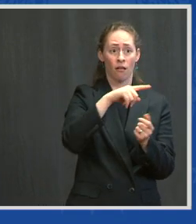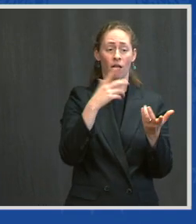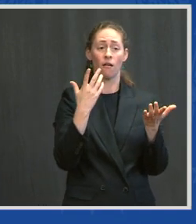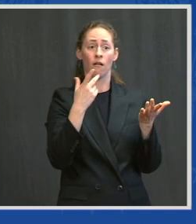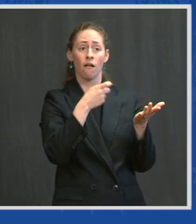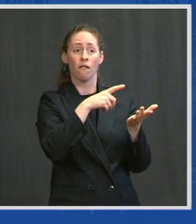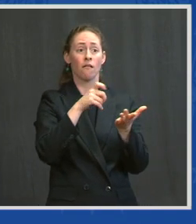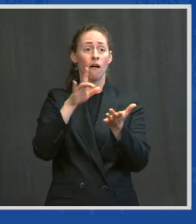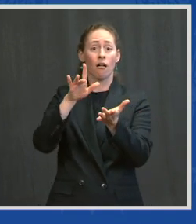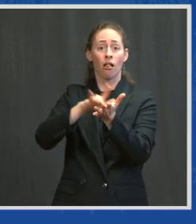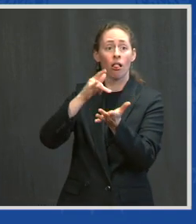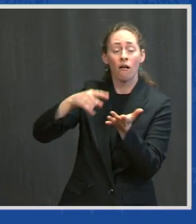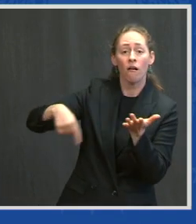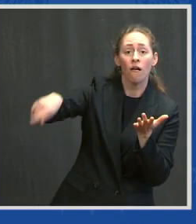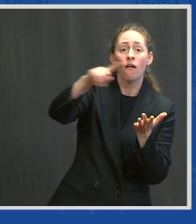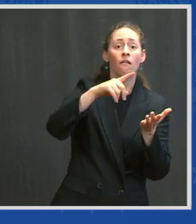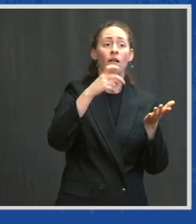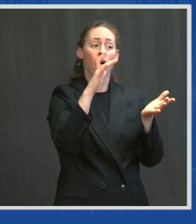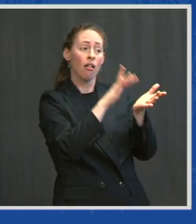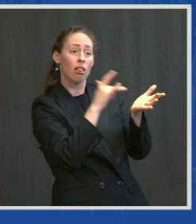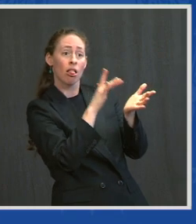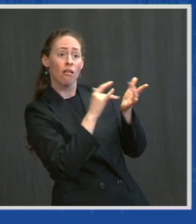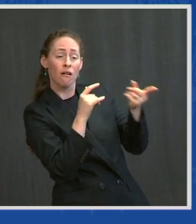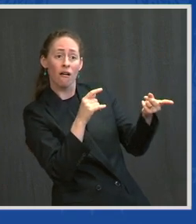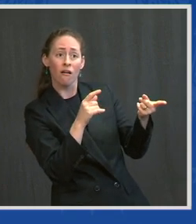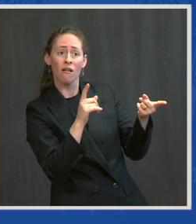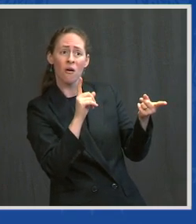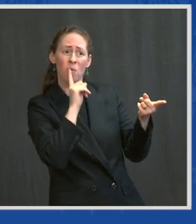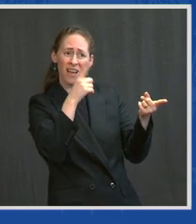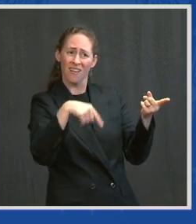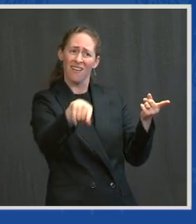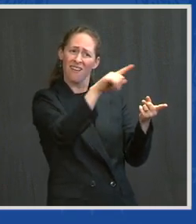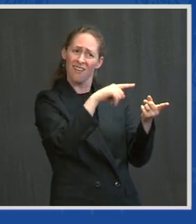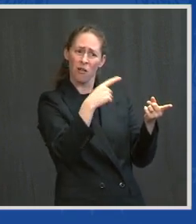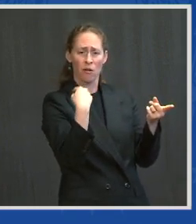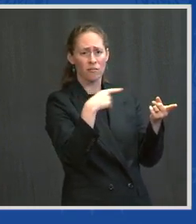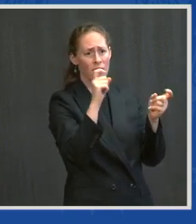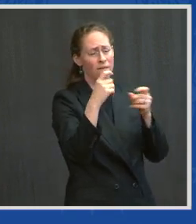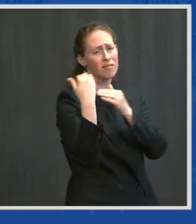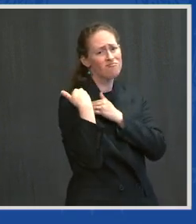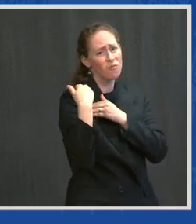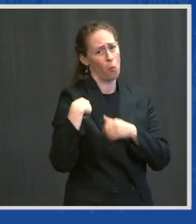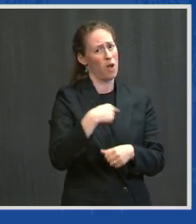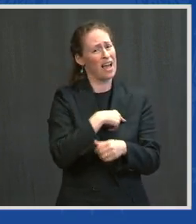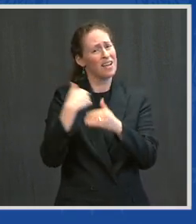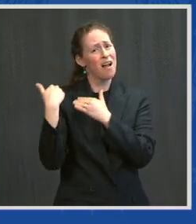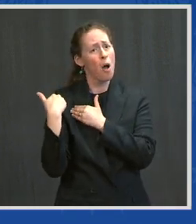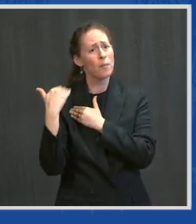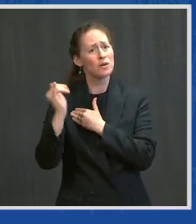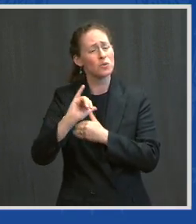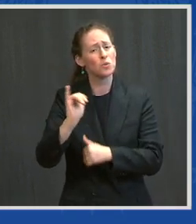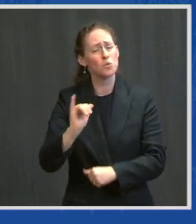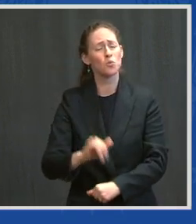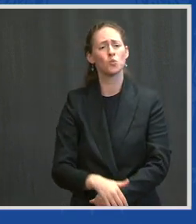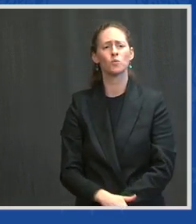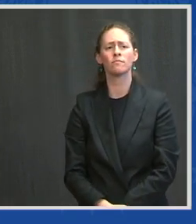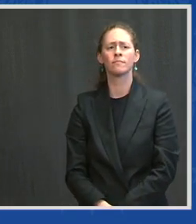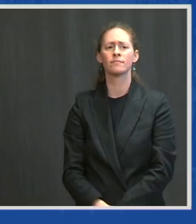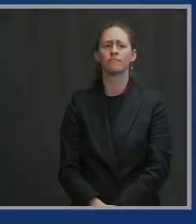their situation are, in fact, held accountable. Thank you all so much. The Press: Once you take care of the voting rights bill, do you think it's time to reform the filibuster?